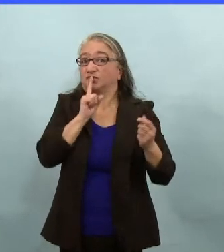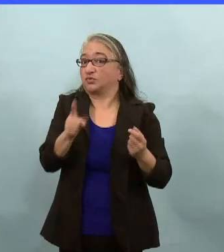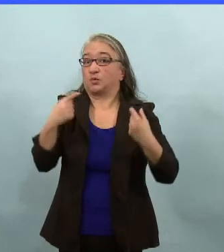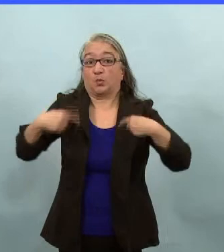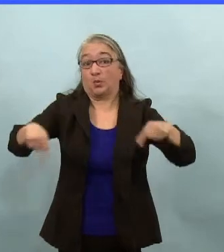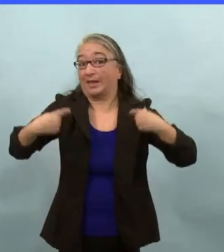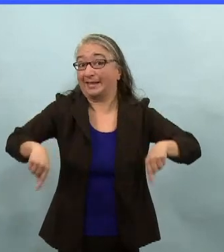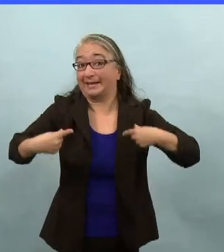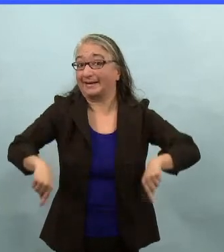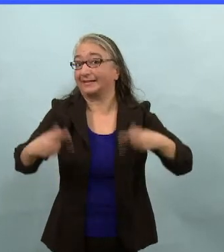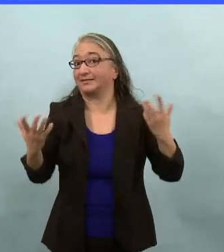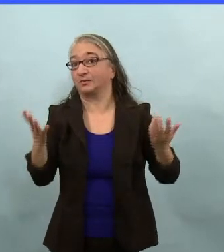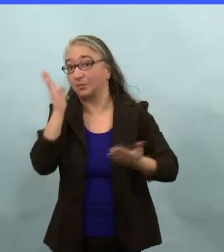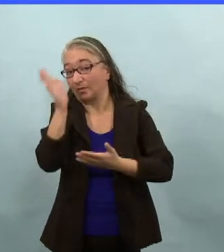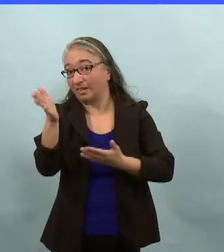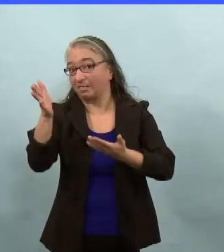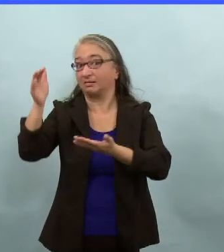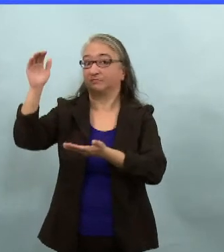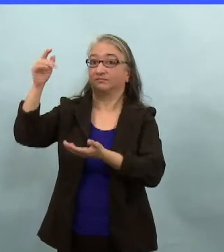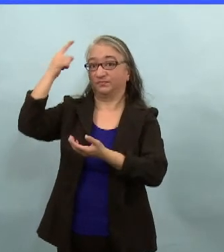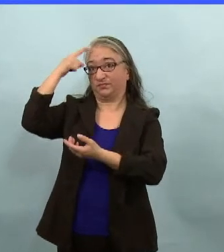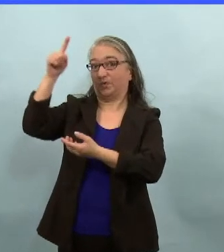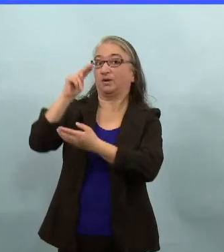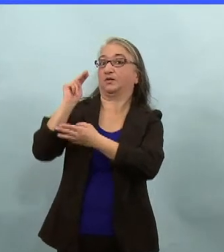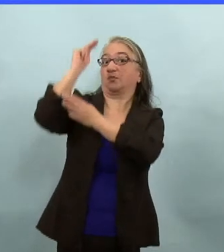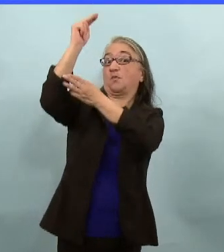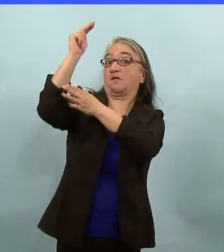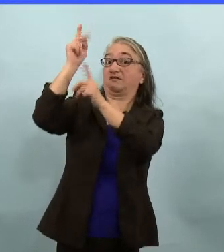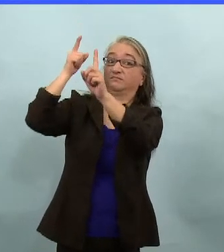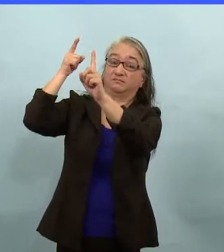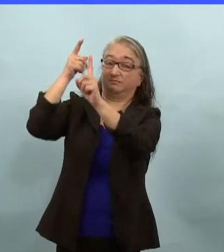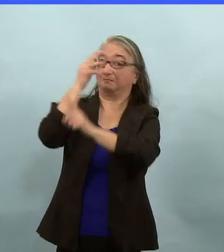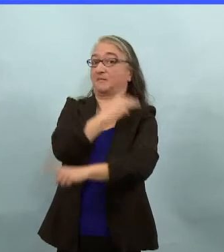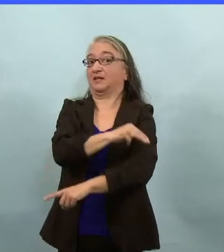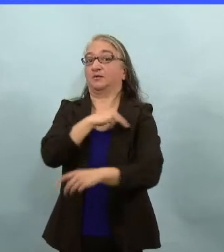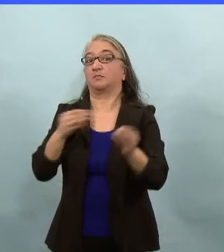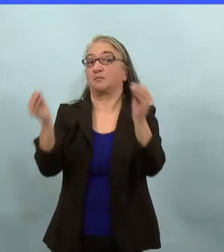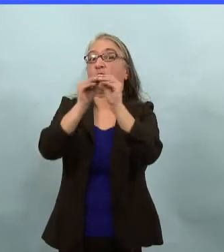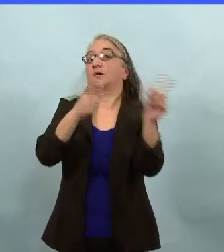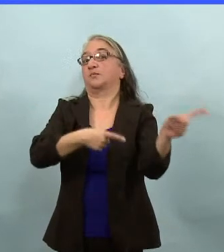all right and uh my follow-up is in regards to the uh indefinite closure of the leaf rapids health